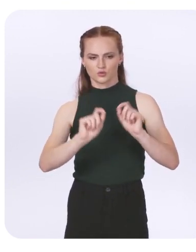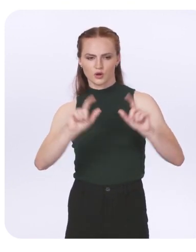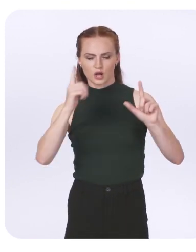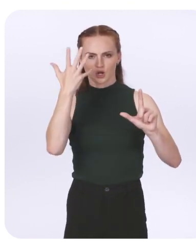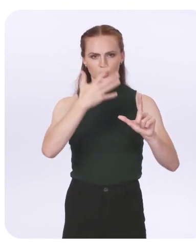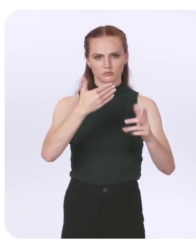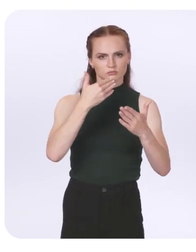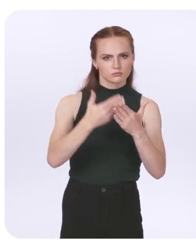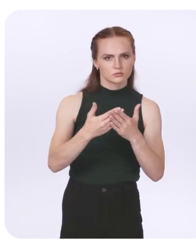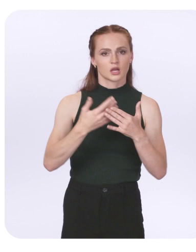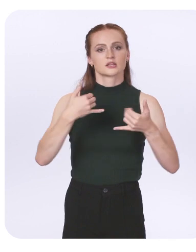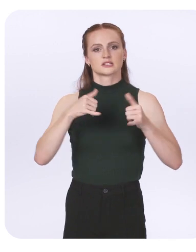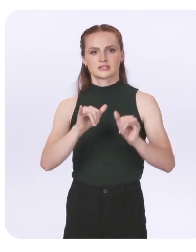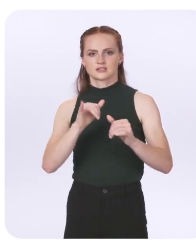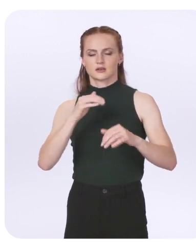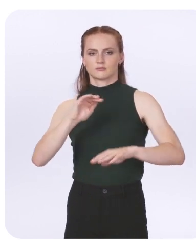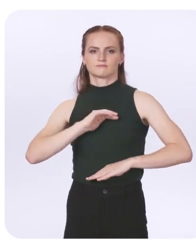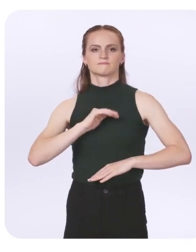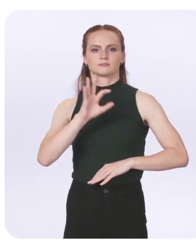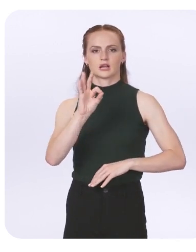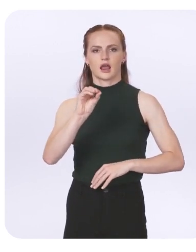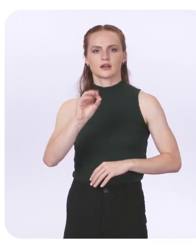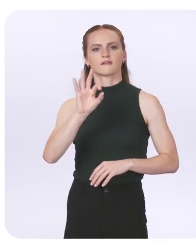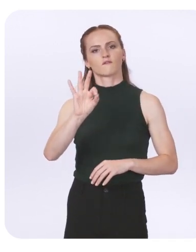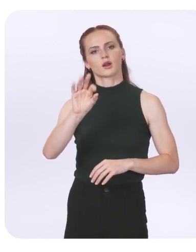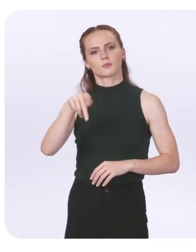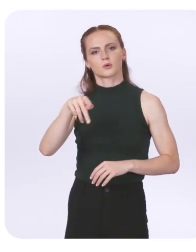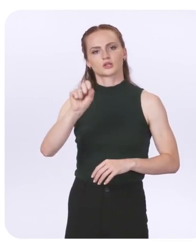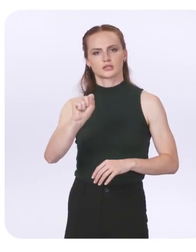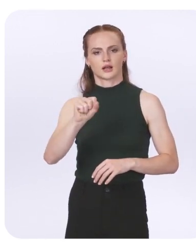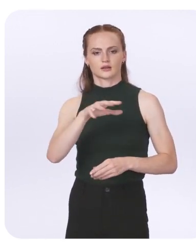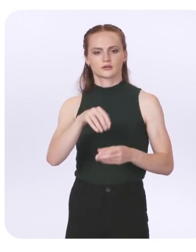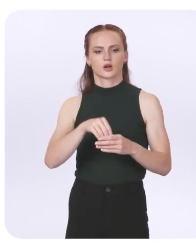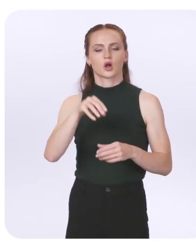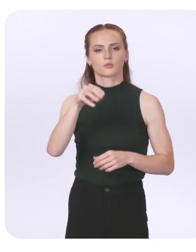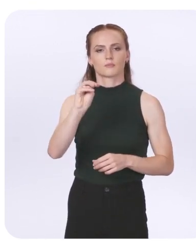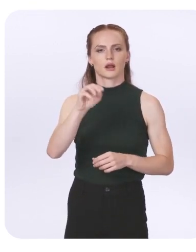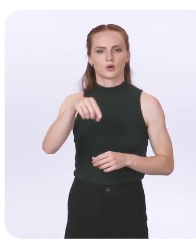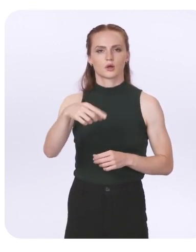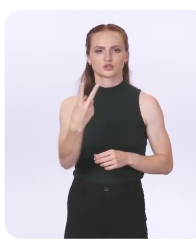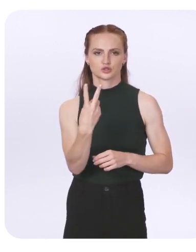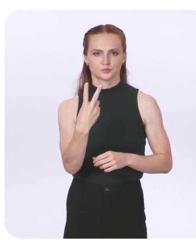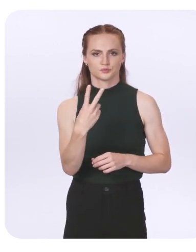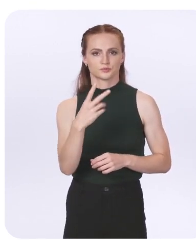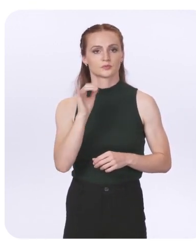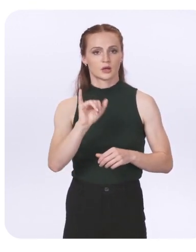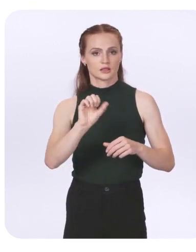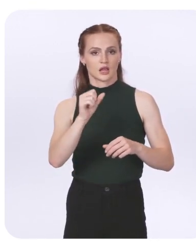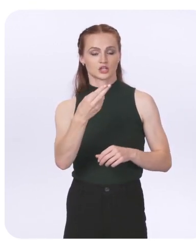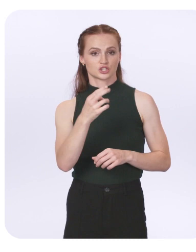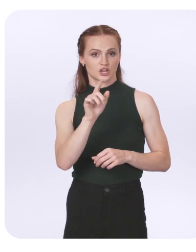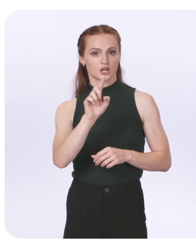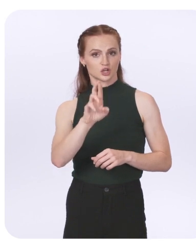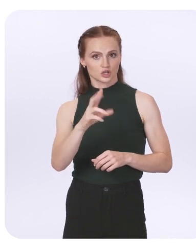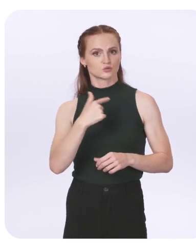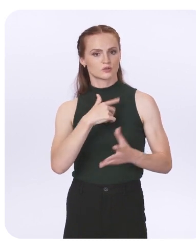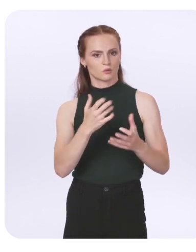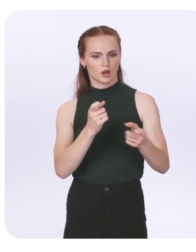of 90 frames per second on Quest 2. We wrote the shaders to be in control of where performance is spent,